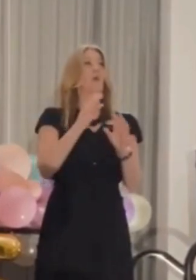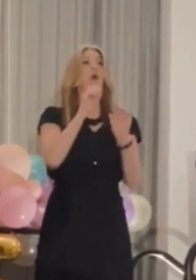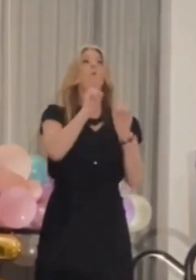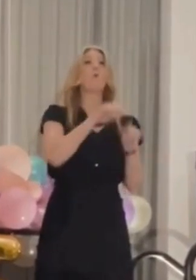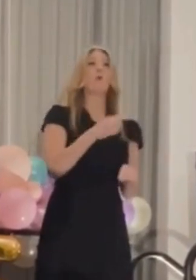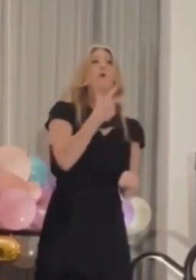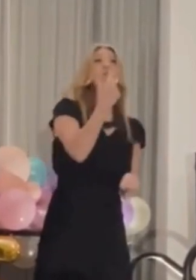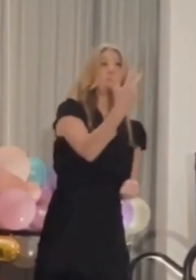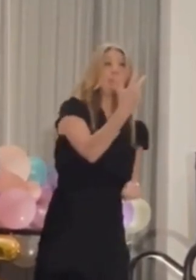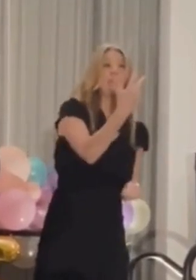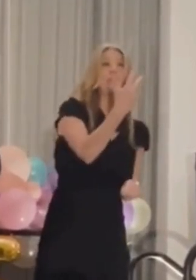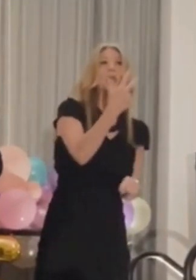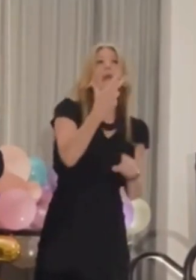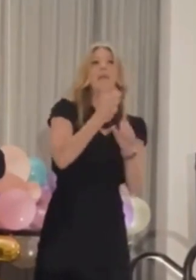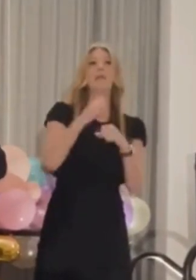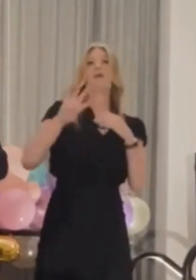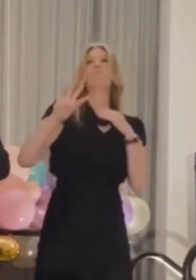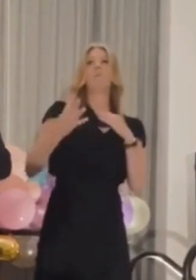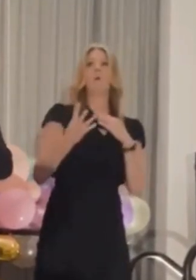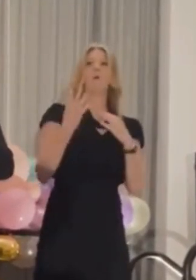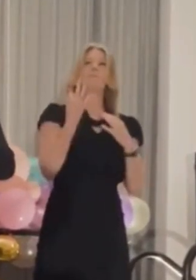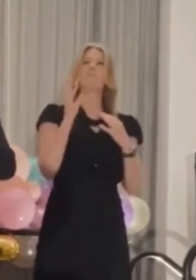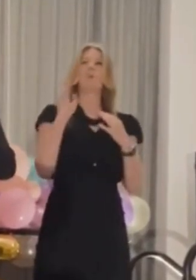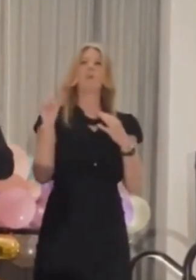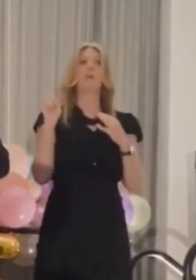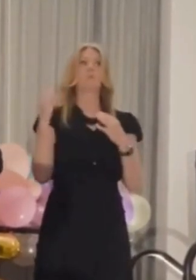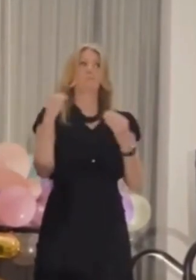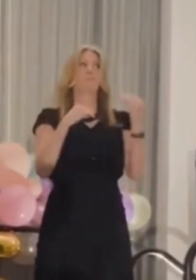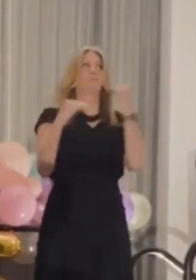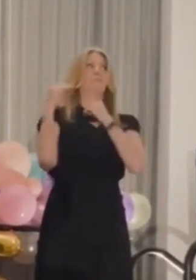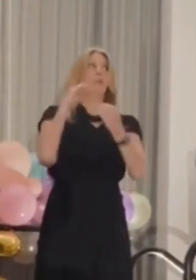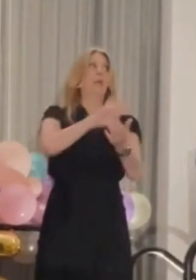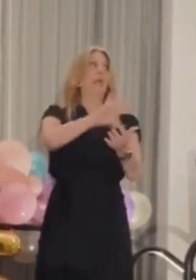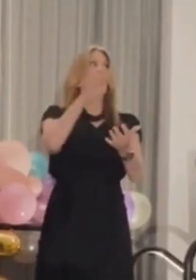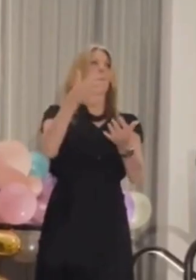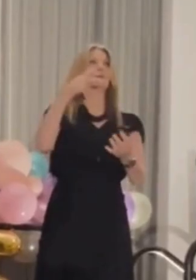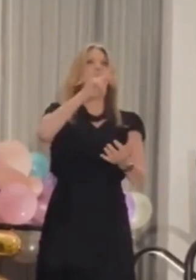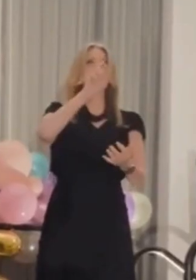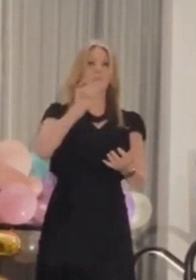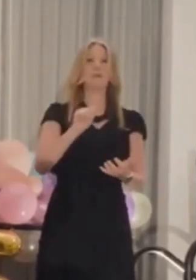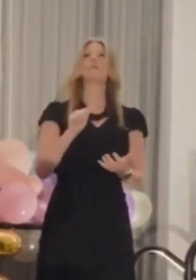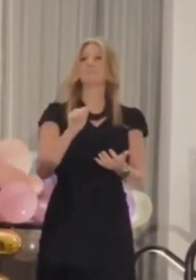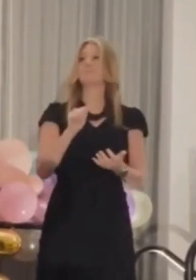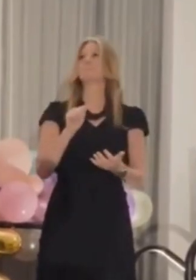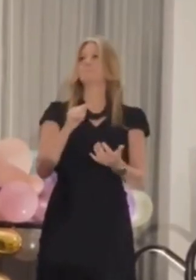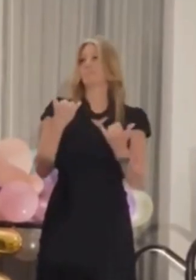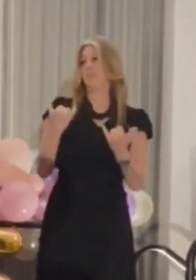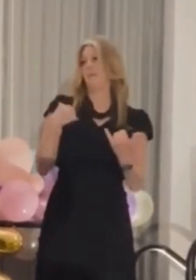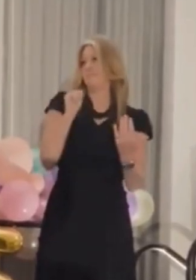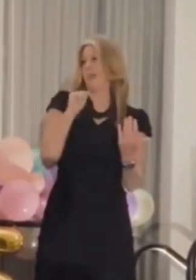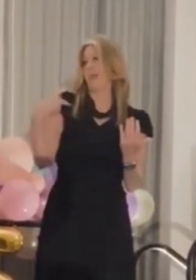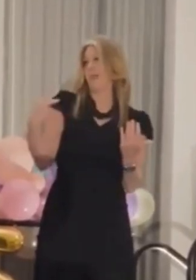That's how much pizza we eat. and, um, we can do that on the app now, so it's easy.